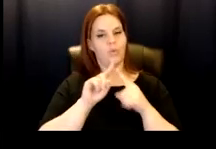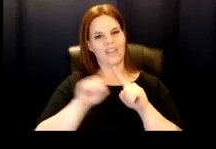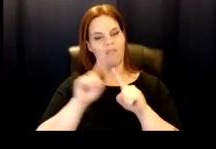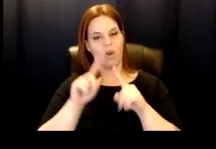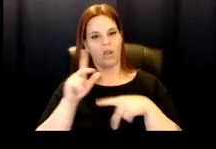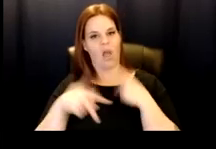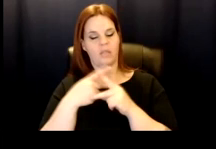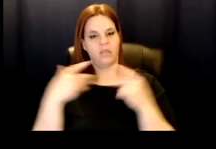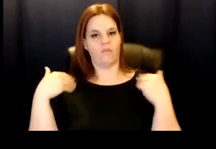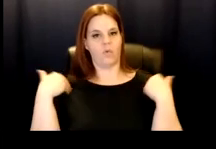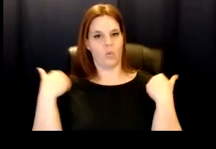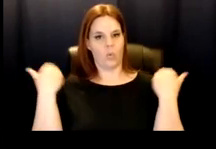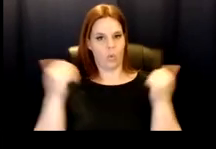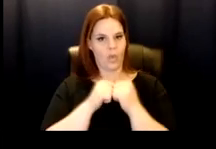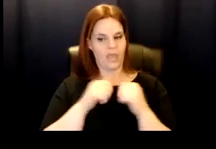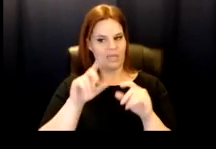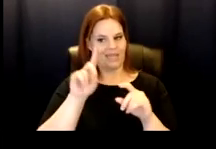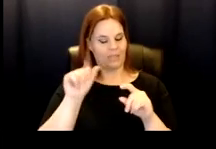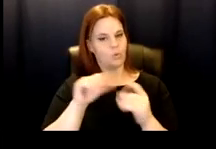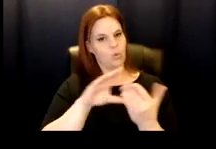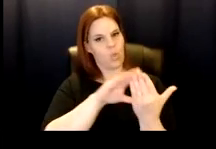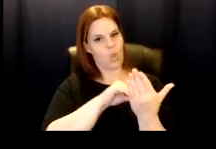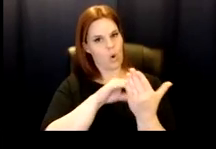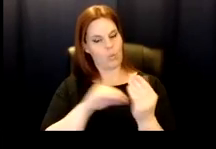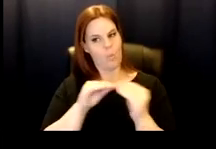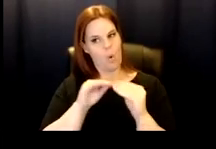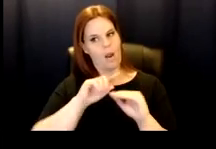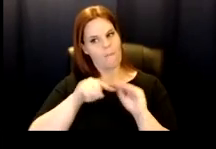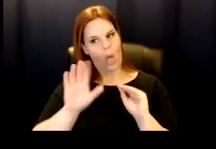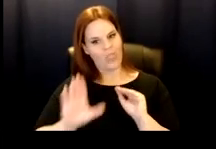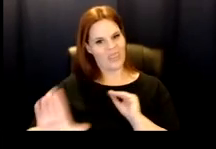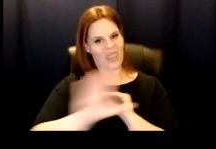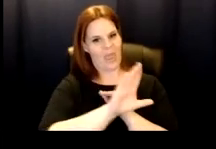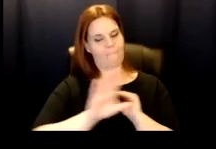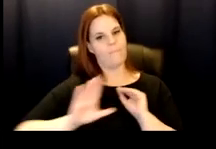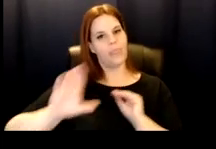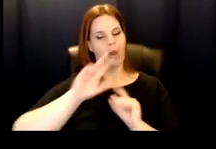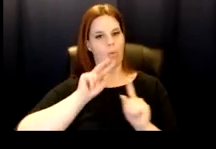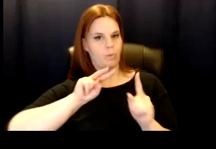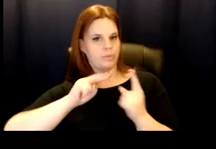in order to learn more for them about their perceptions about their experiences with the